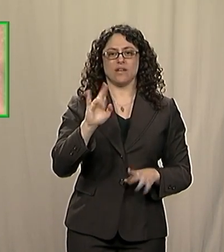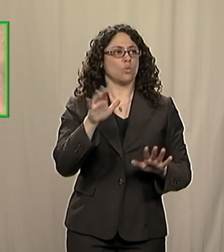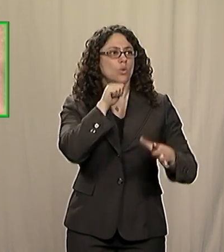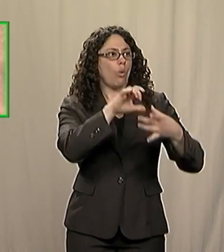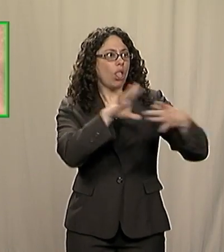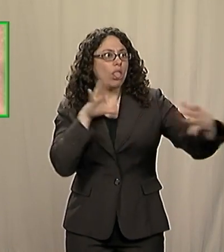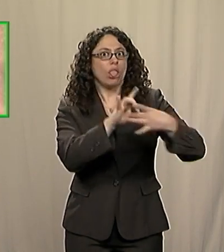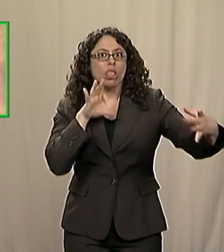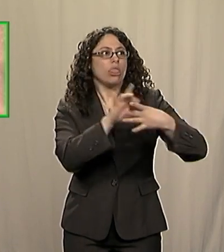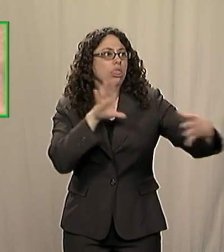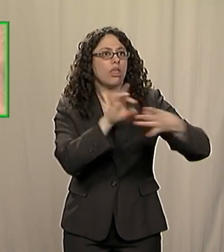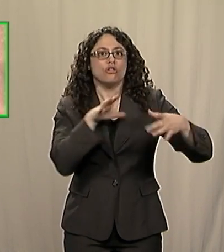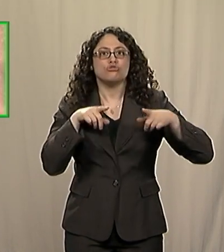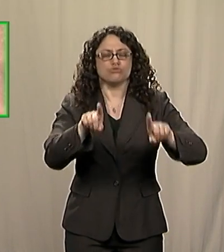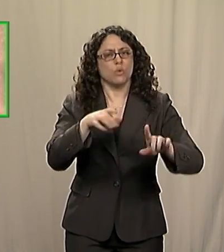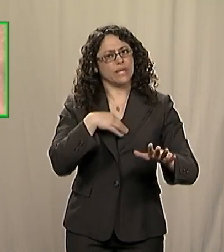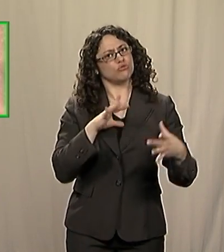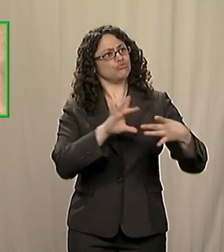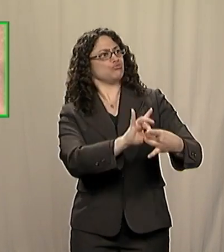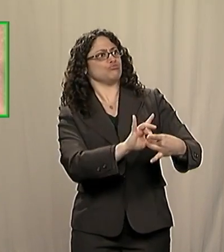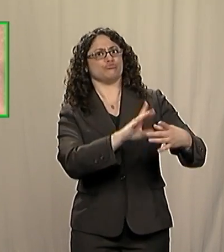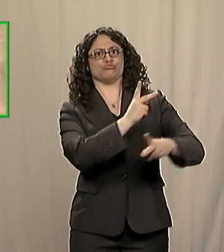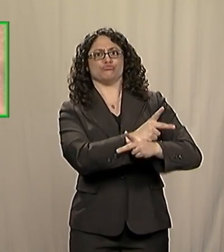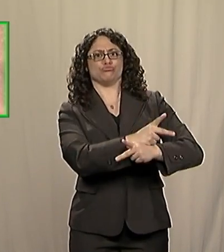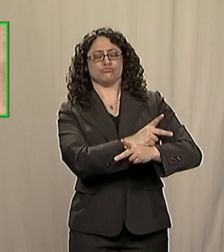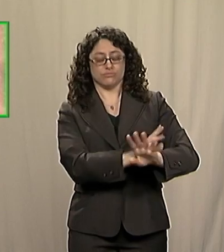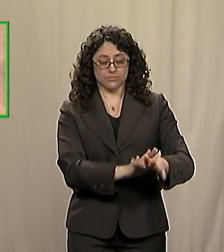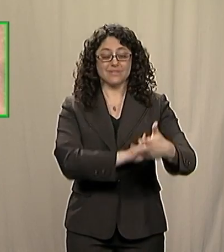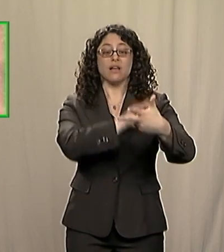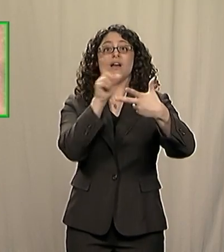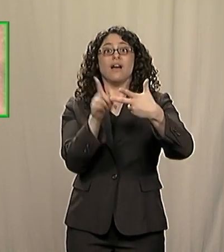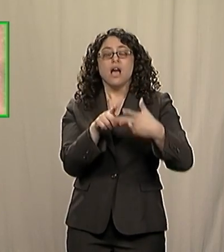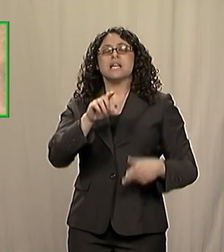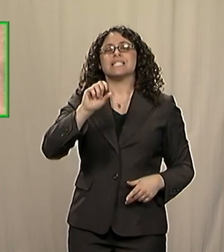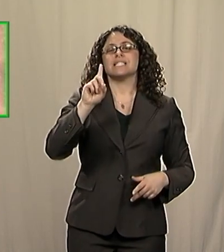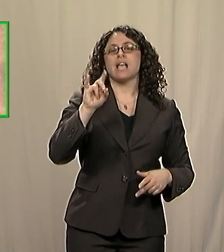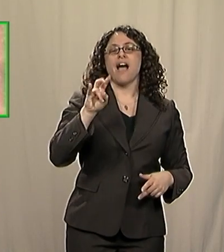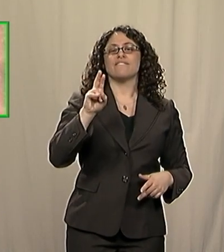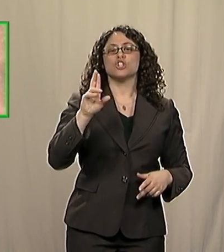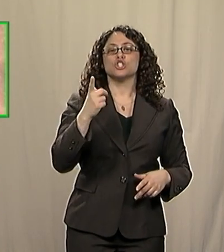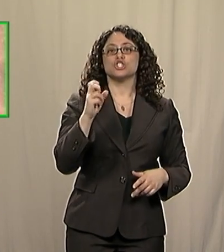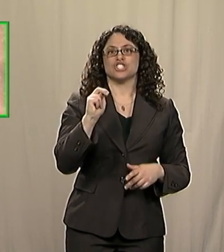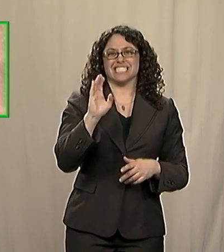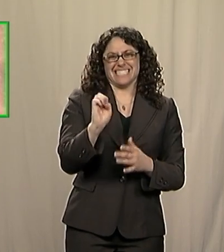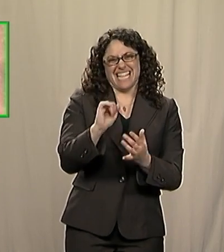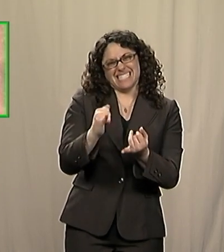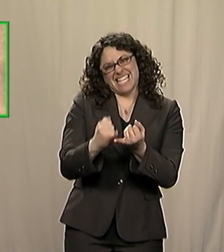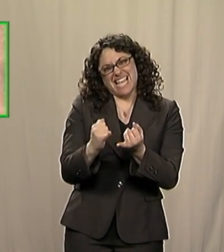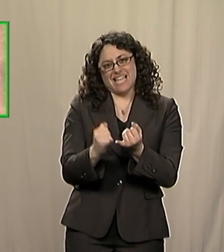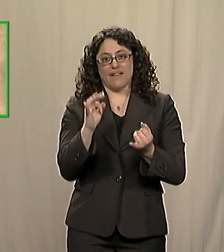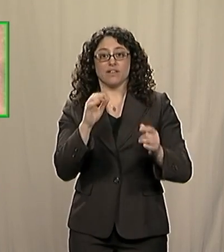Then towards the end, we have divergence. Let me show you graphically some examples of what this looks like.